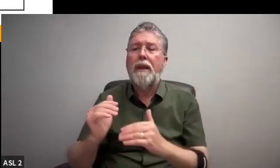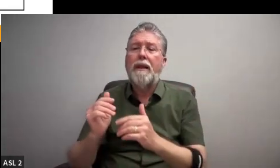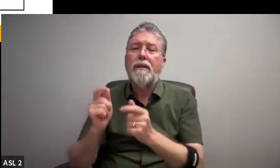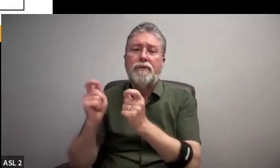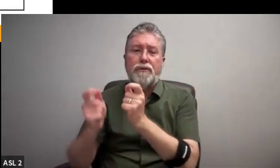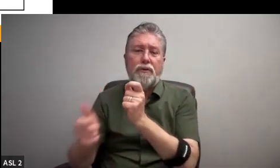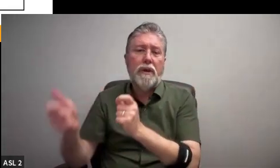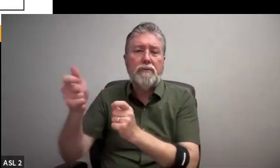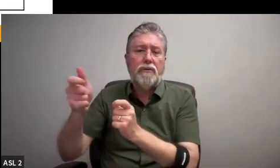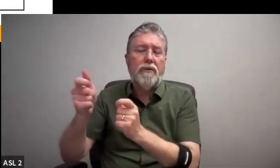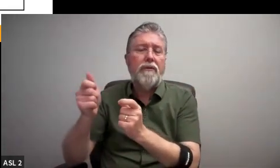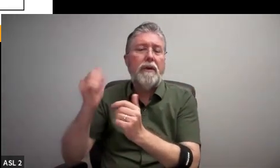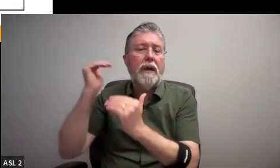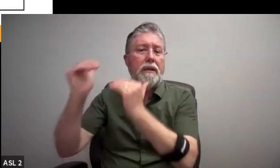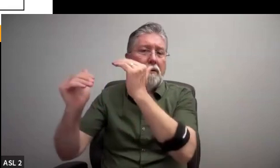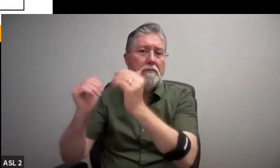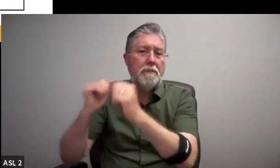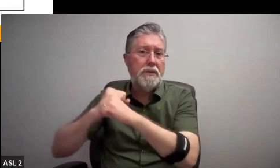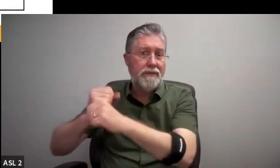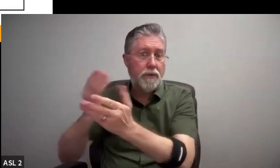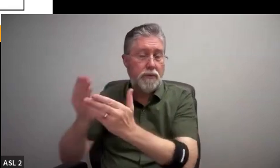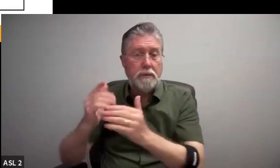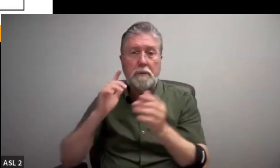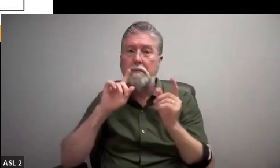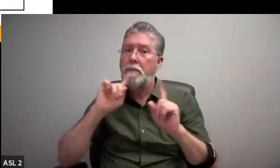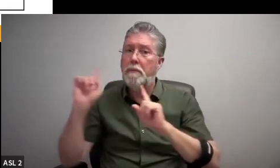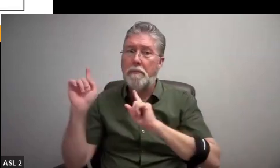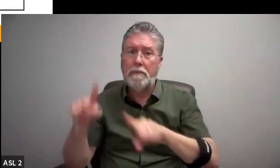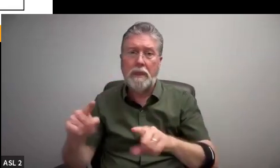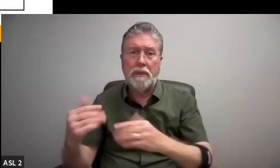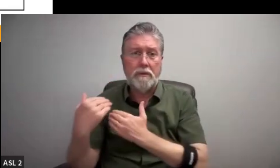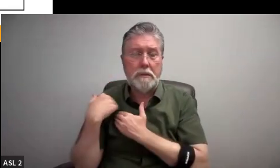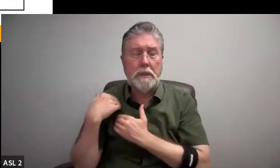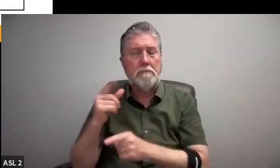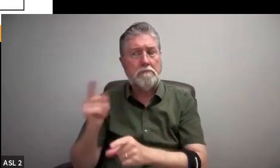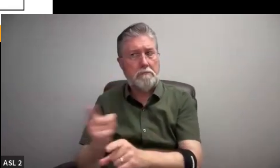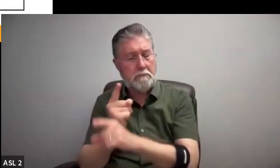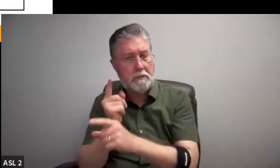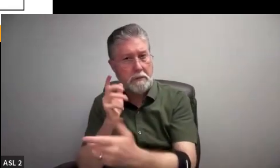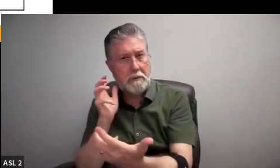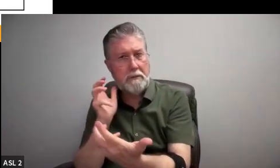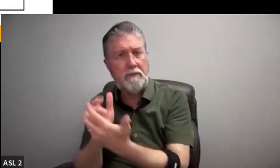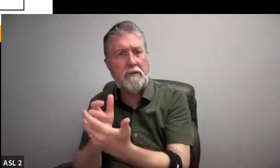programmatic responsibilities are adequately addressed. And they anticipate that they will